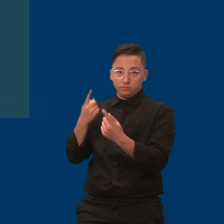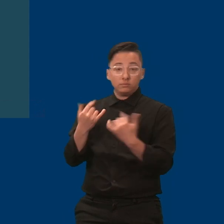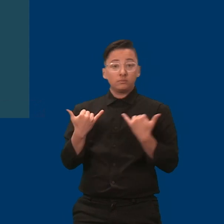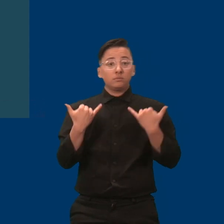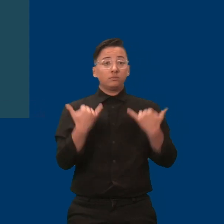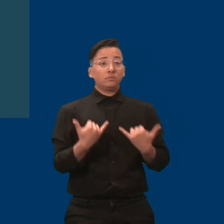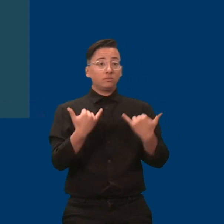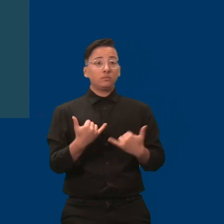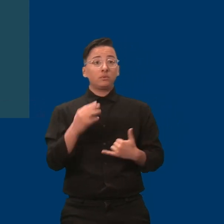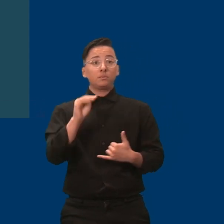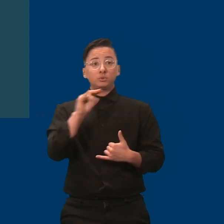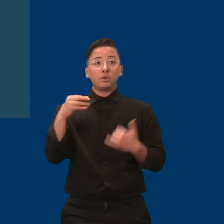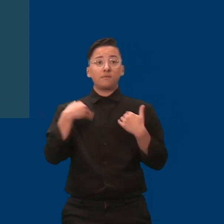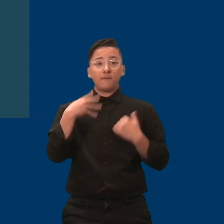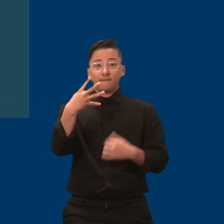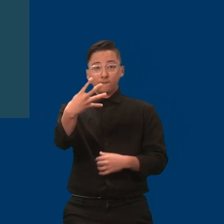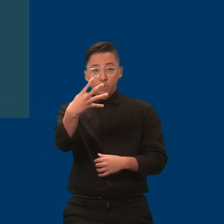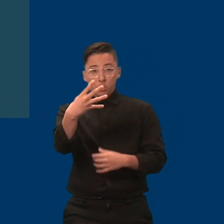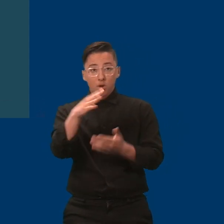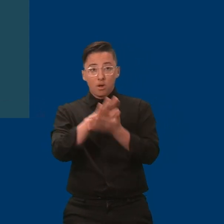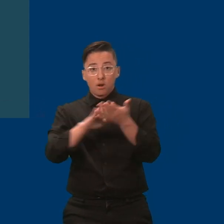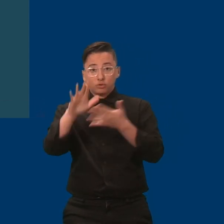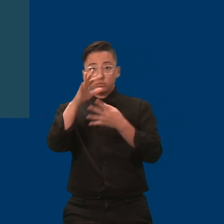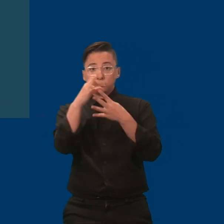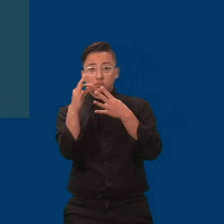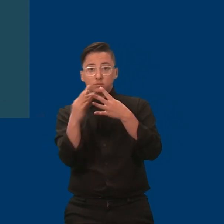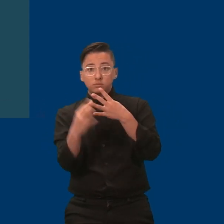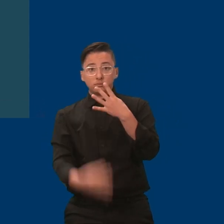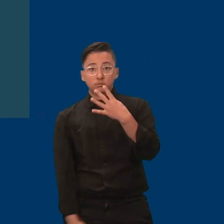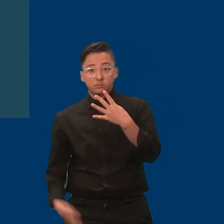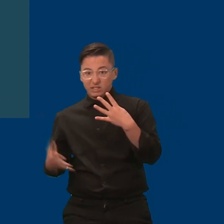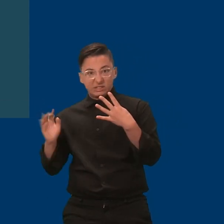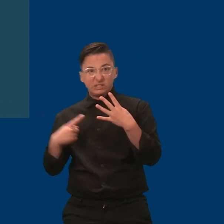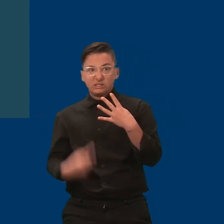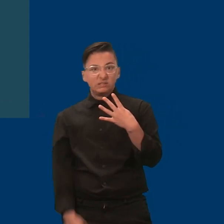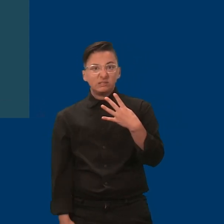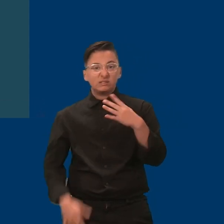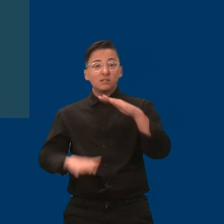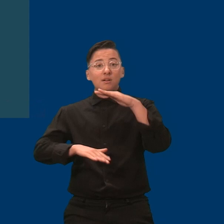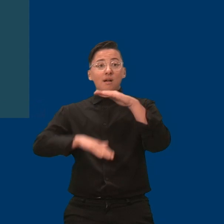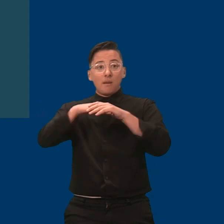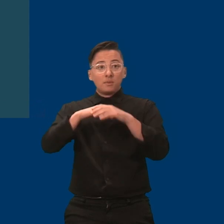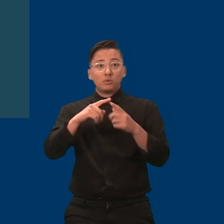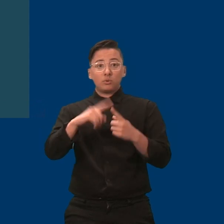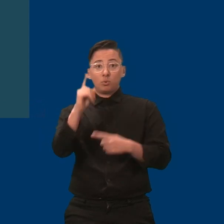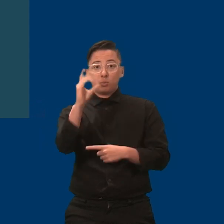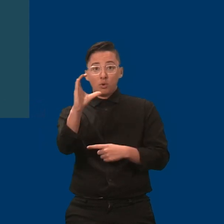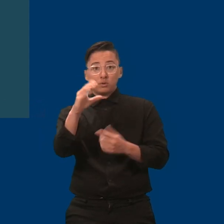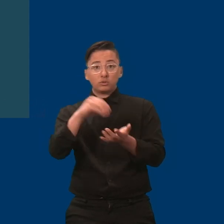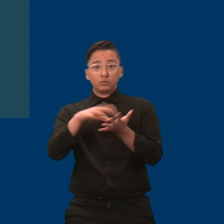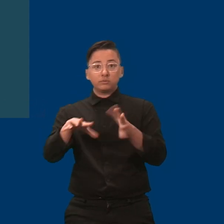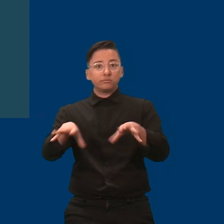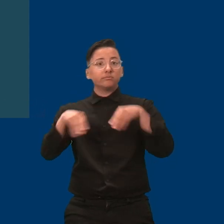with an enrollment capacity of 100 students for the estimated 5,000 prospective Minnesota